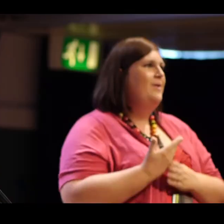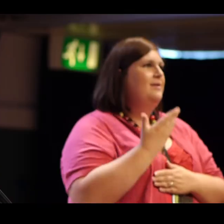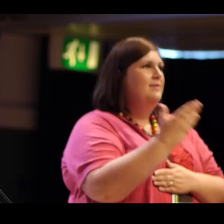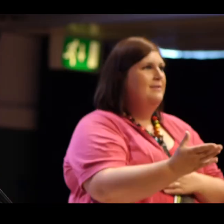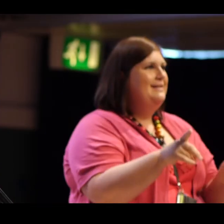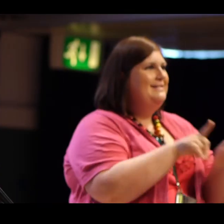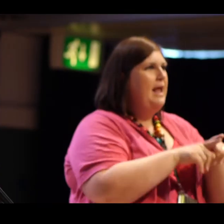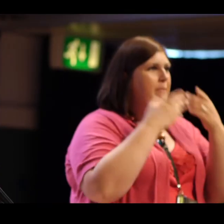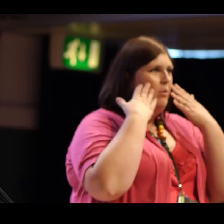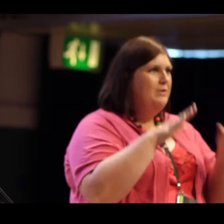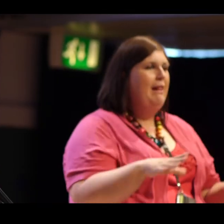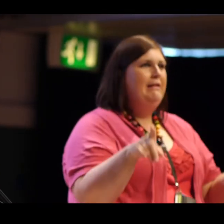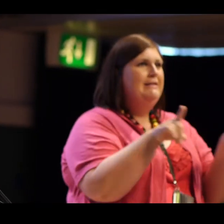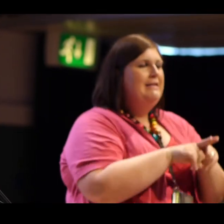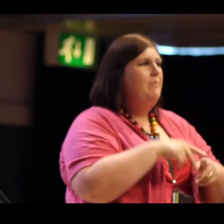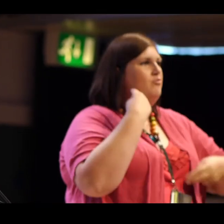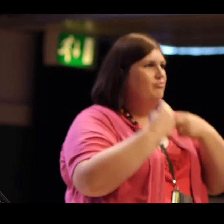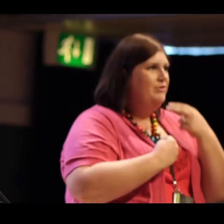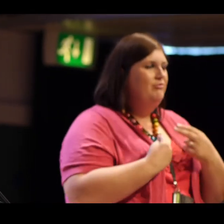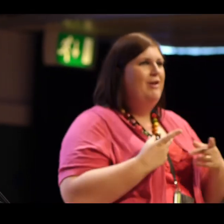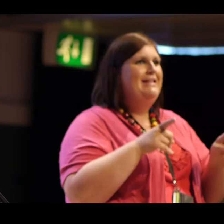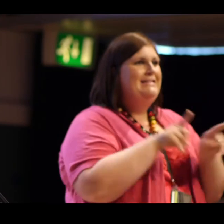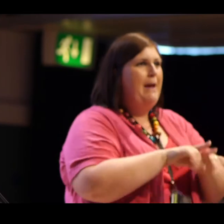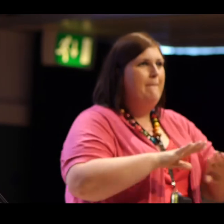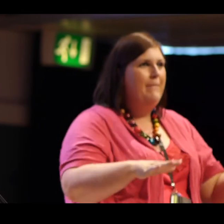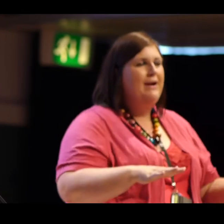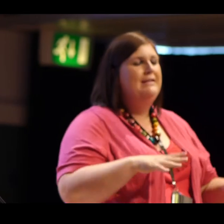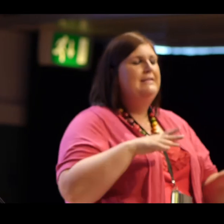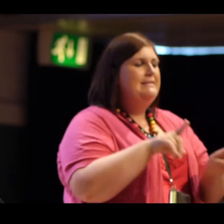the same restaurant, year after year after year.